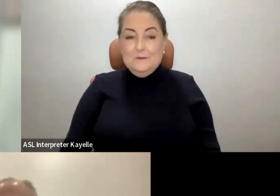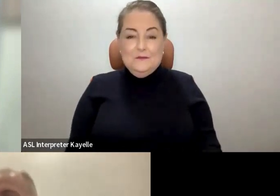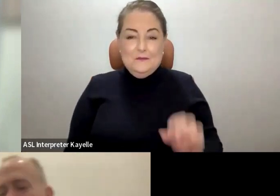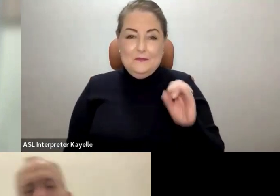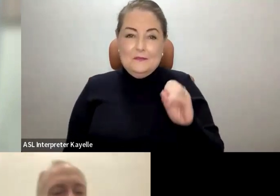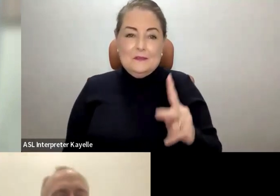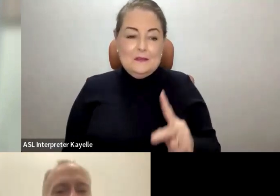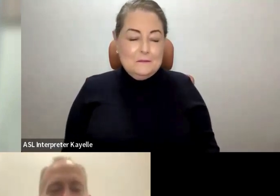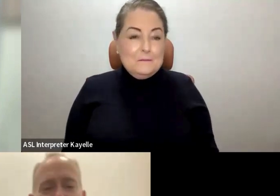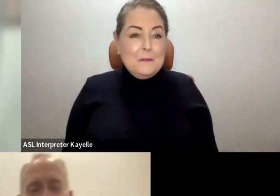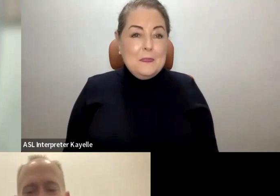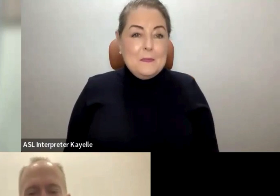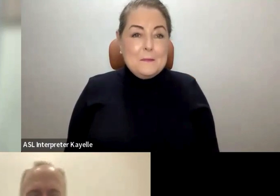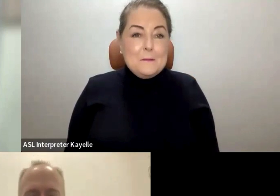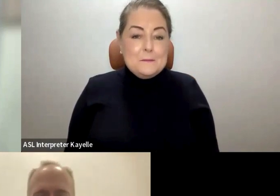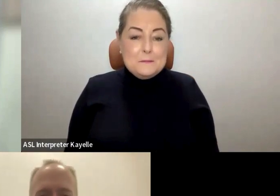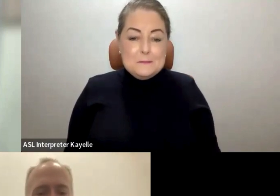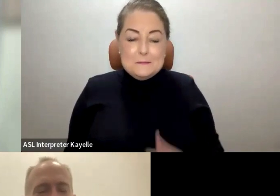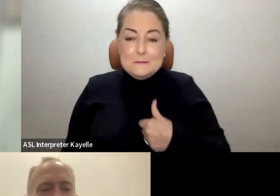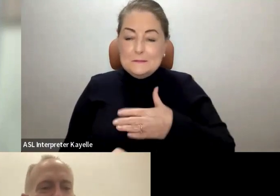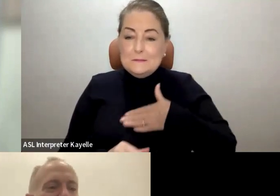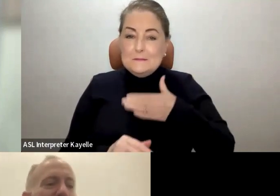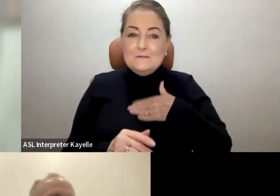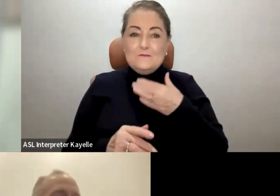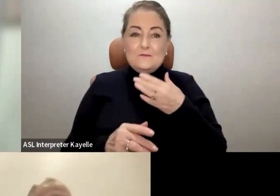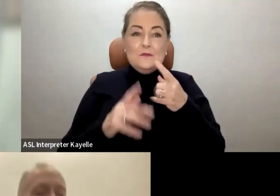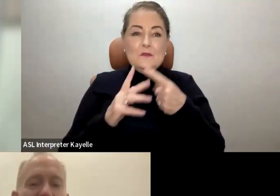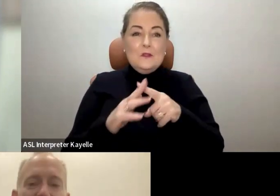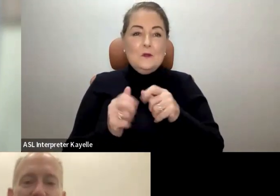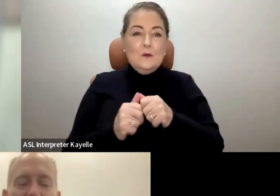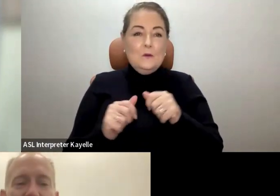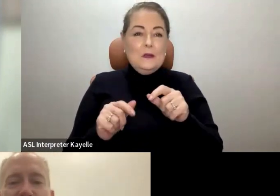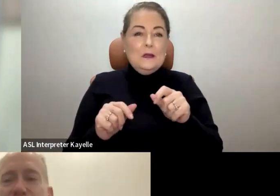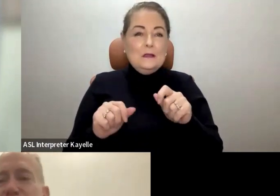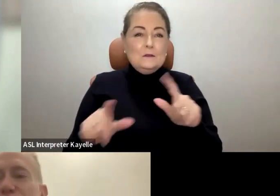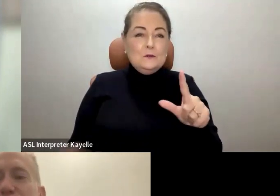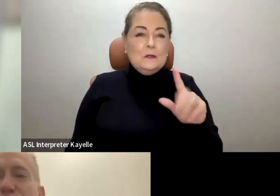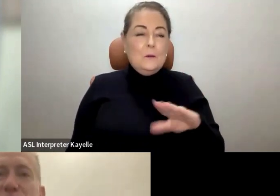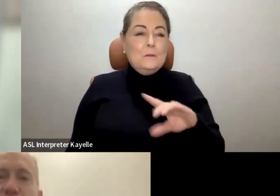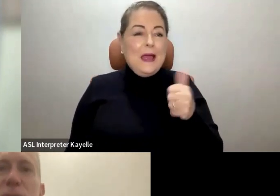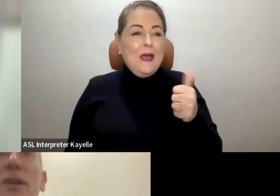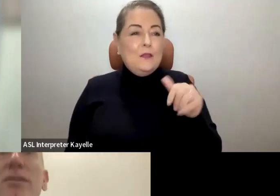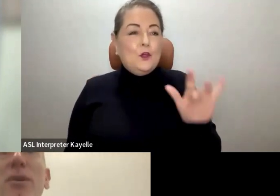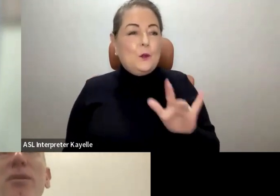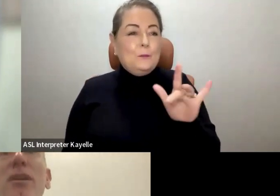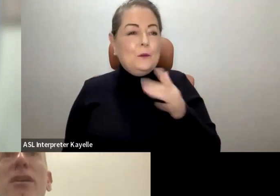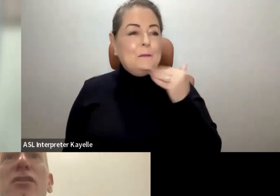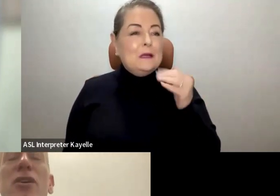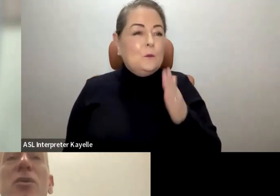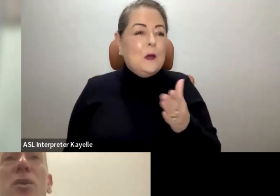Okay, I'm happy to start with the screenings, I have to do this on my other computer in the best way possible. So we're